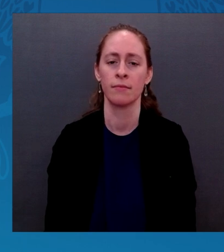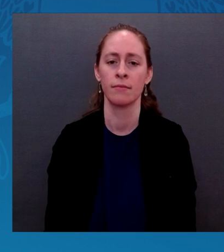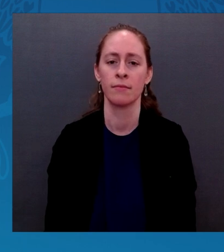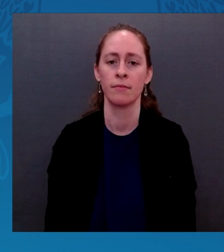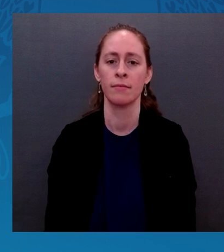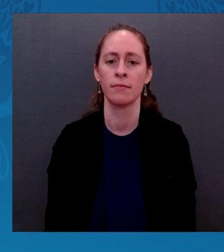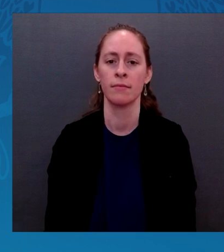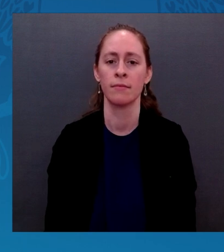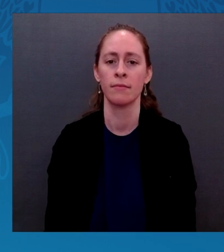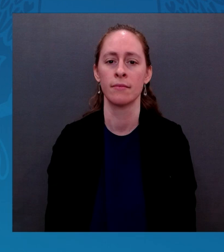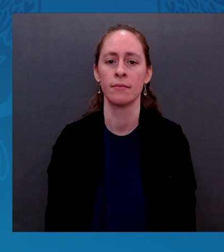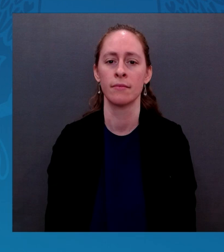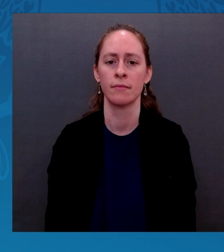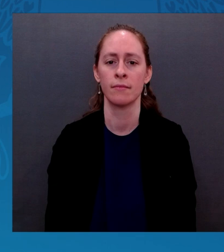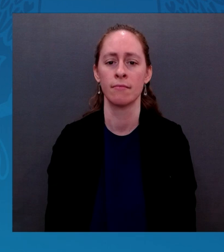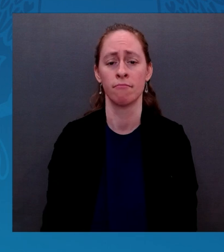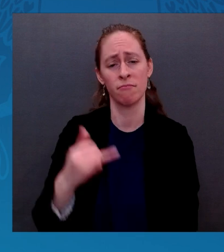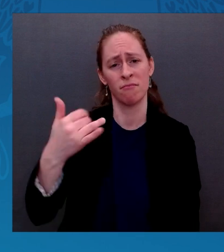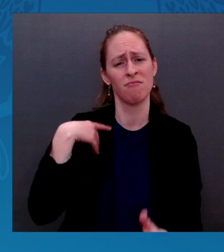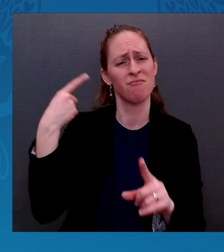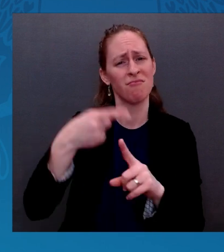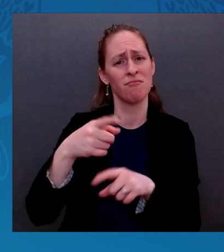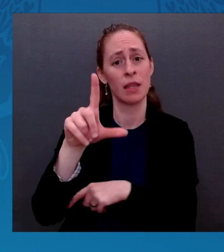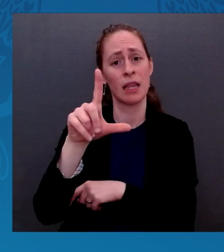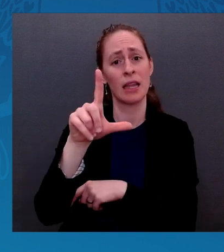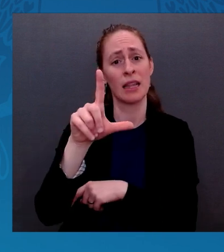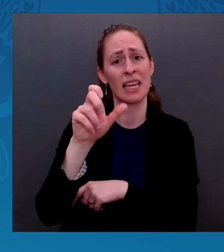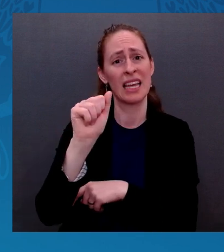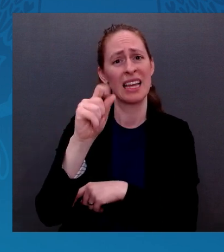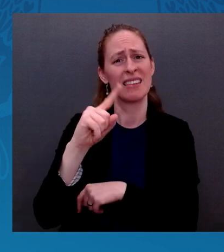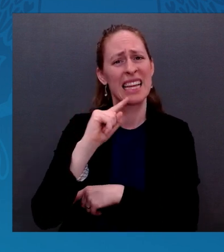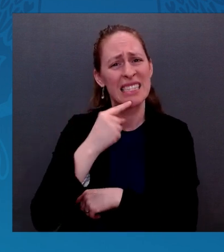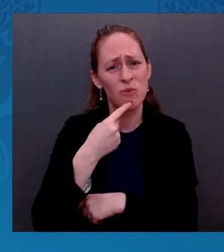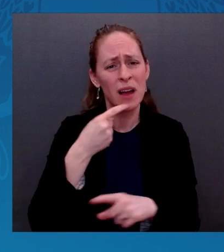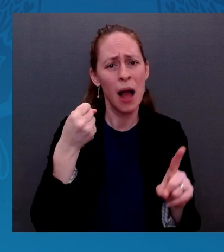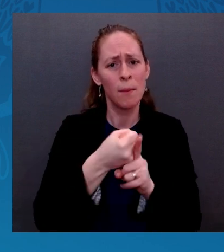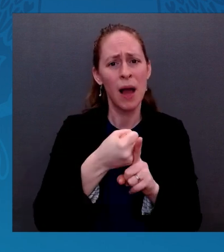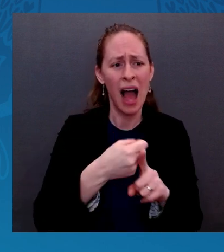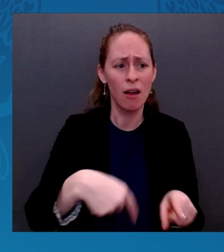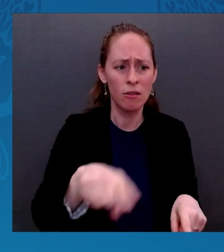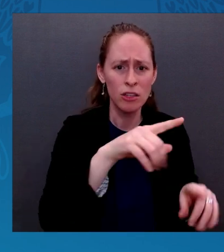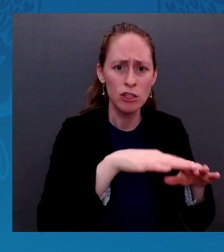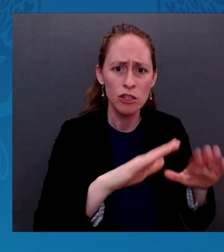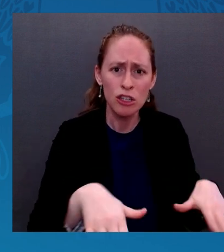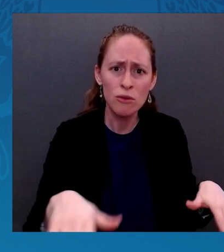it is a public health issue. It is an equity issue. It is an issue of education.